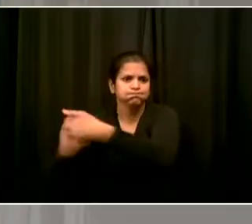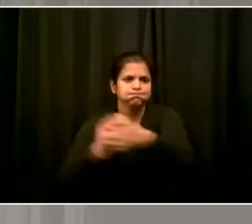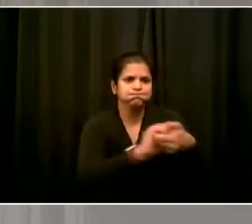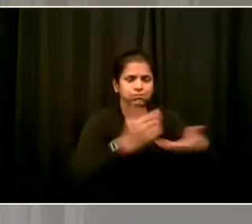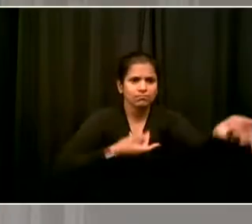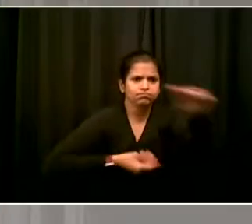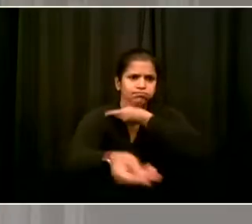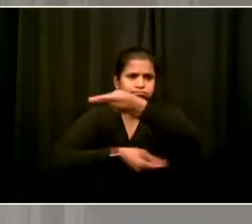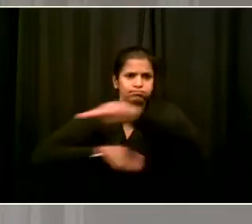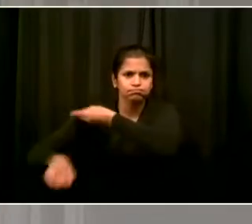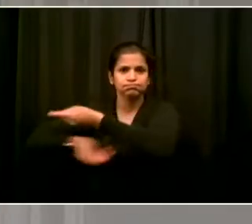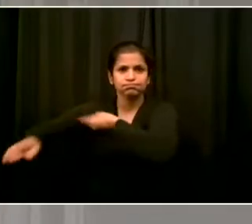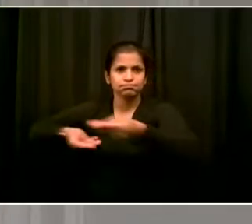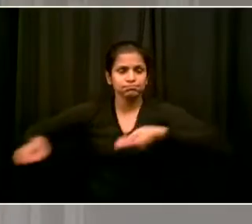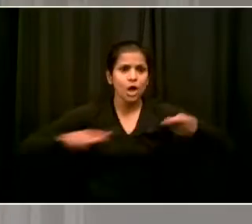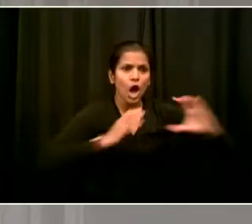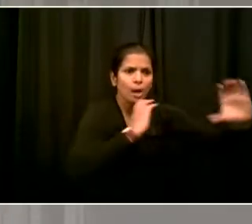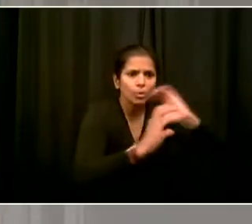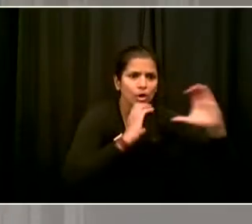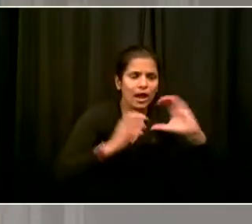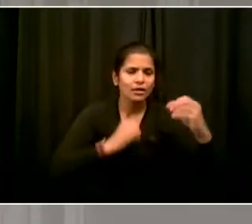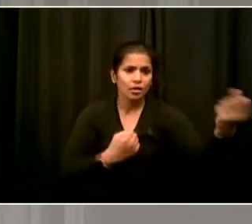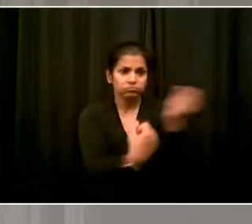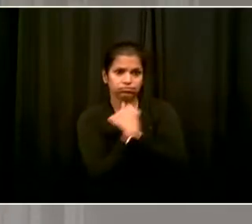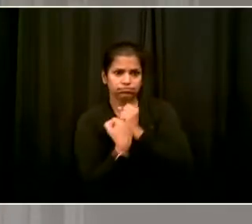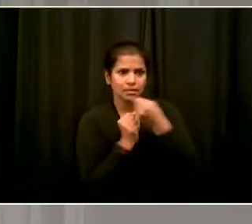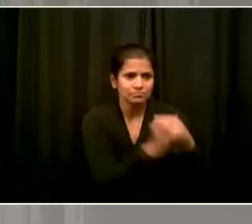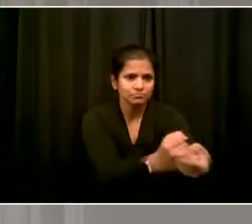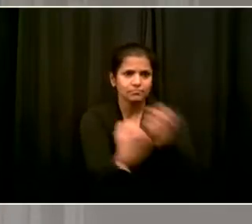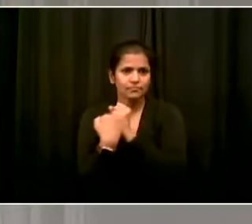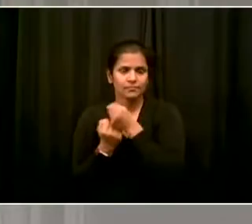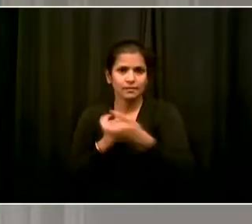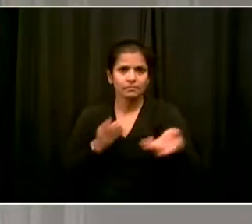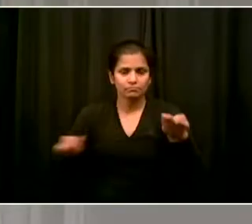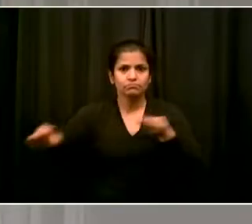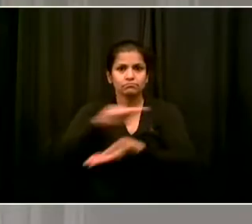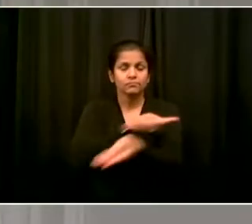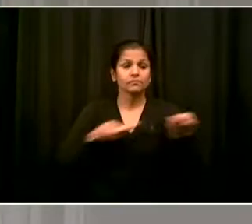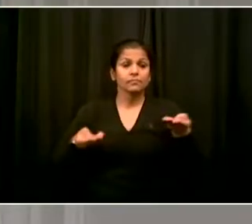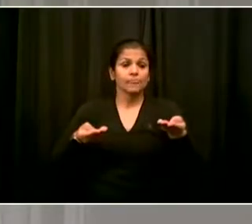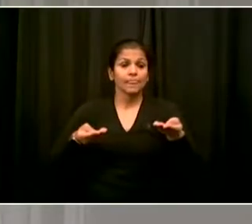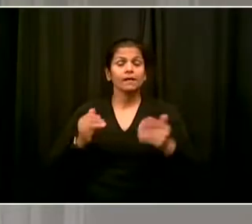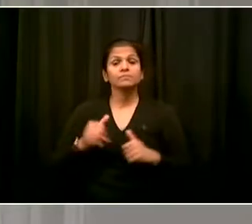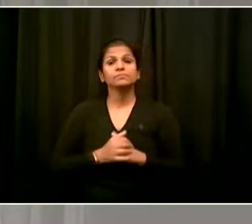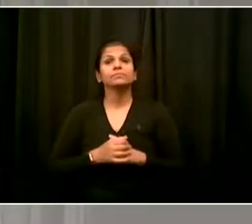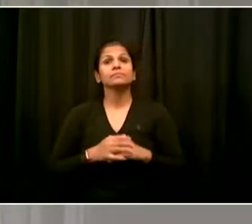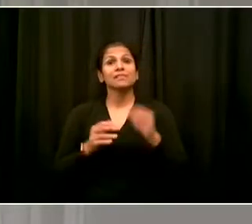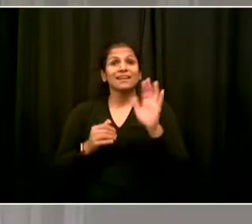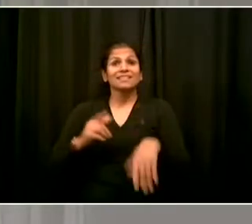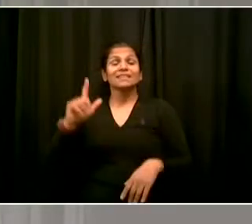KEY THAT UNLOCKED THE SAFEE REOPENING OF OUR PUBLIC SCHOOL SYSTEMS.